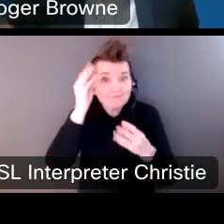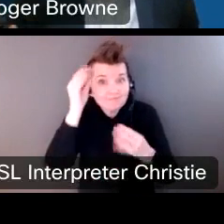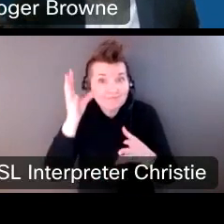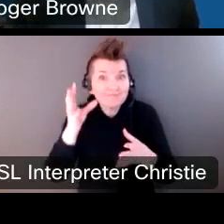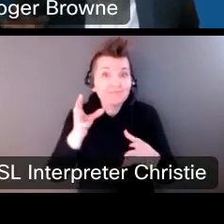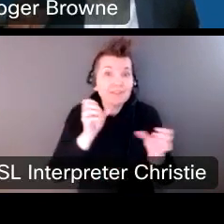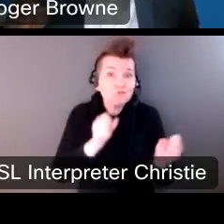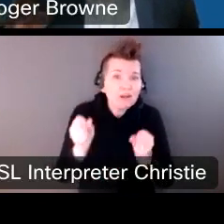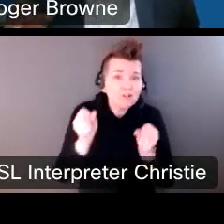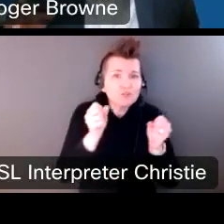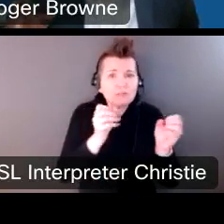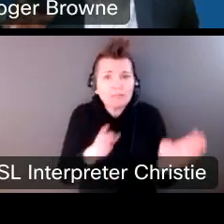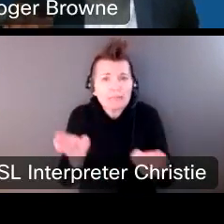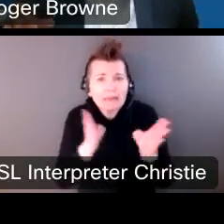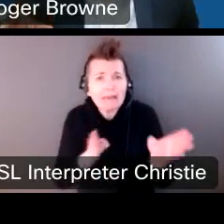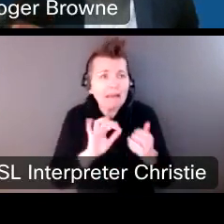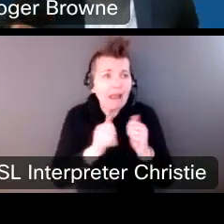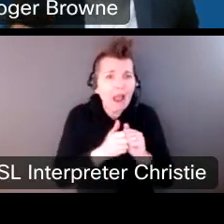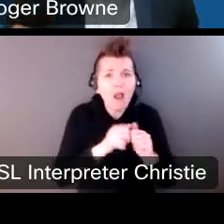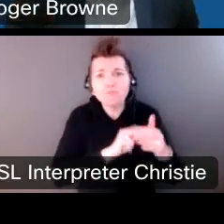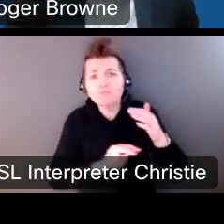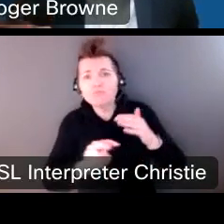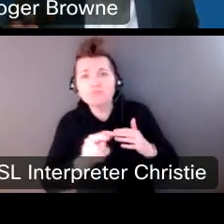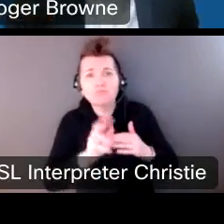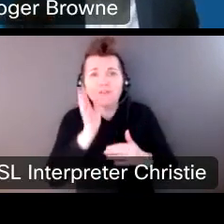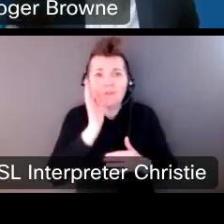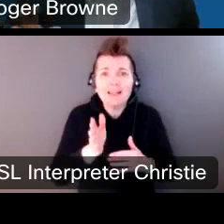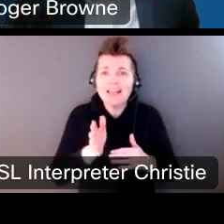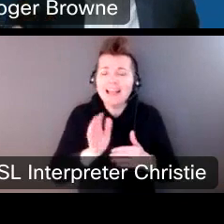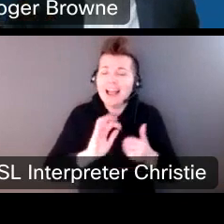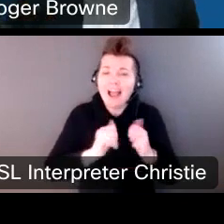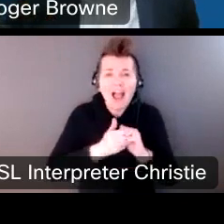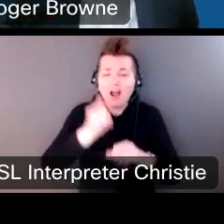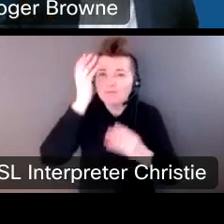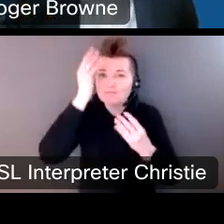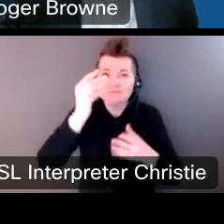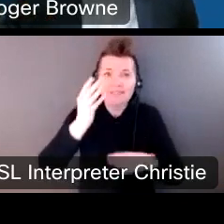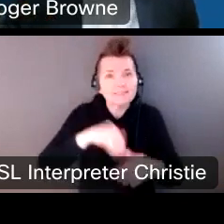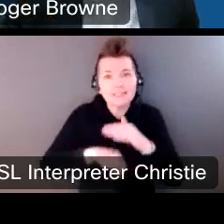going forward about how we're looking to make that information accessible for all road users.